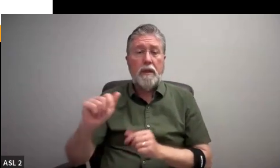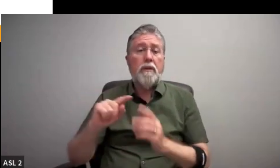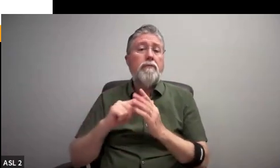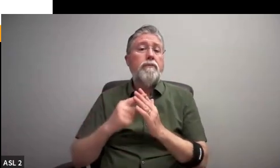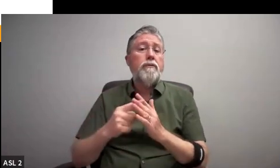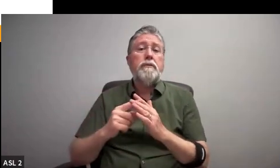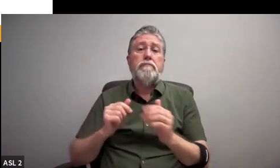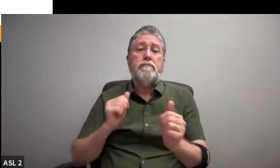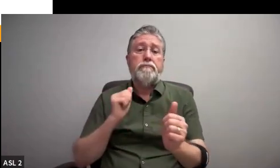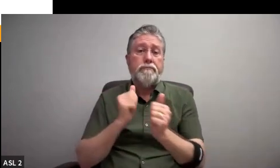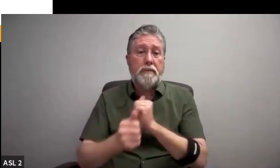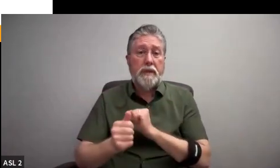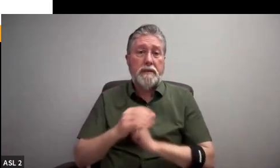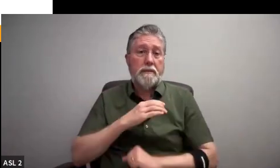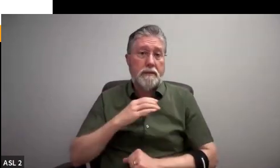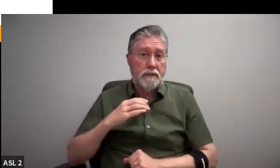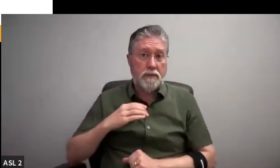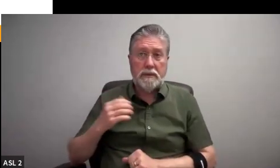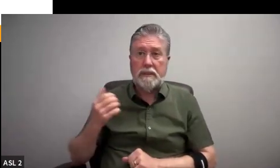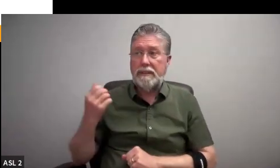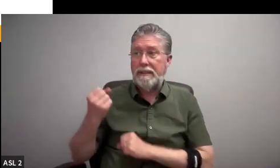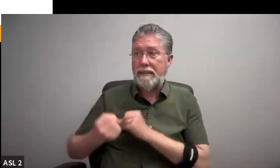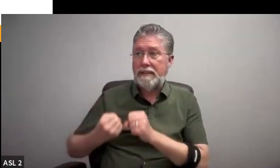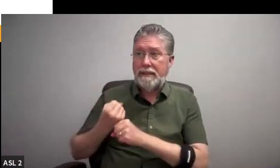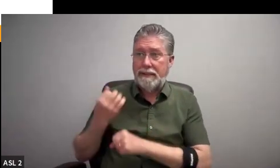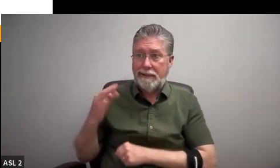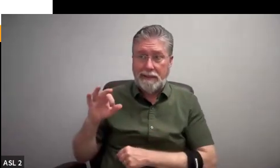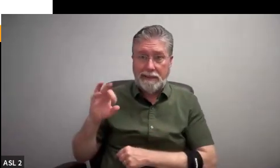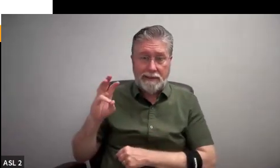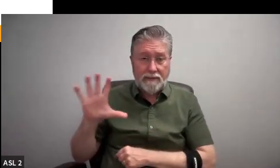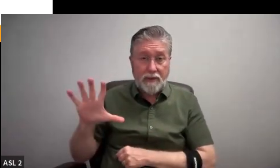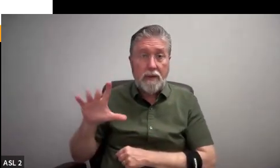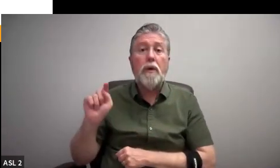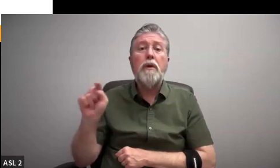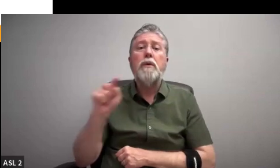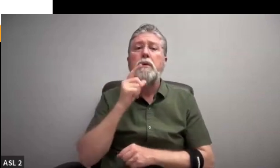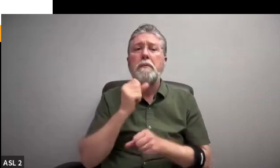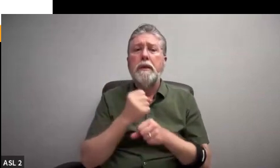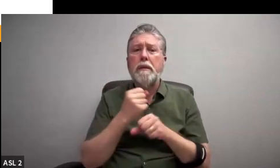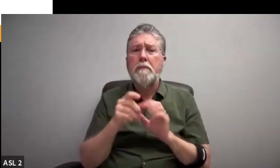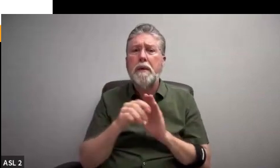in response to concerns by policymakers about a lack of community social services for older